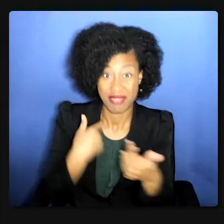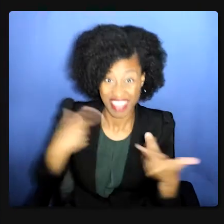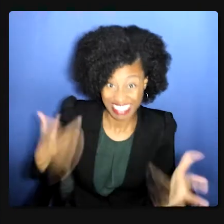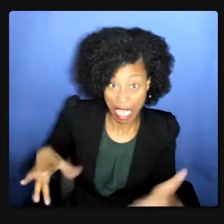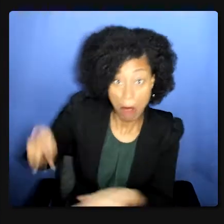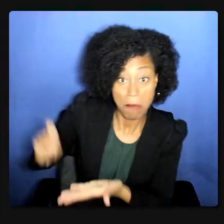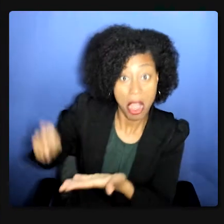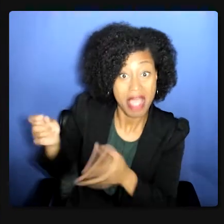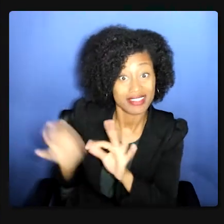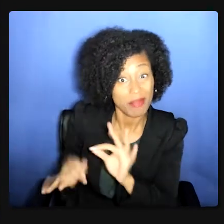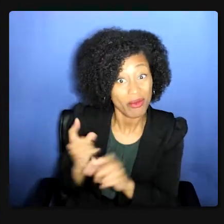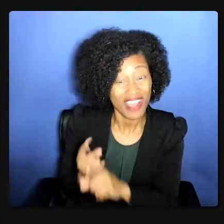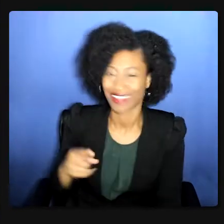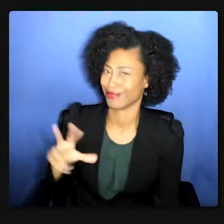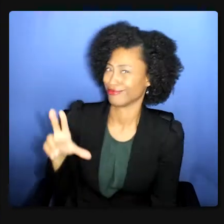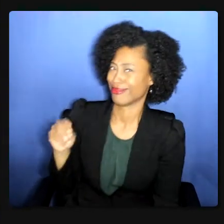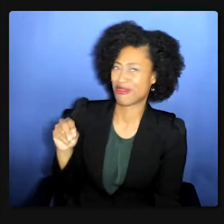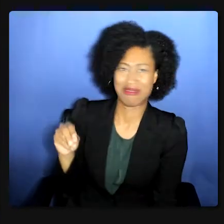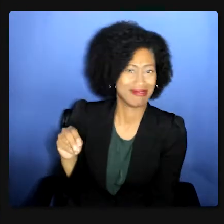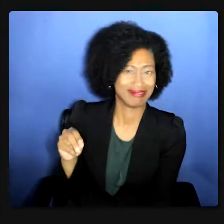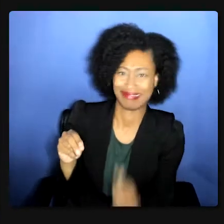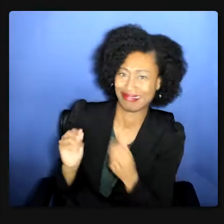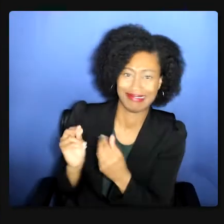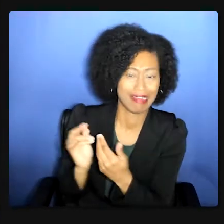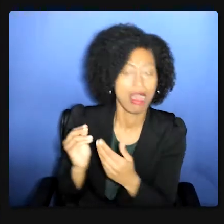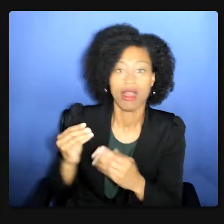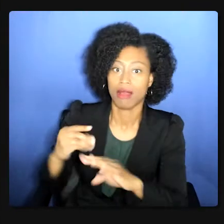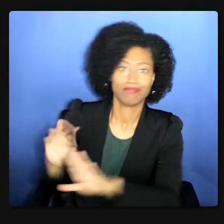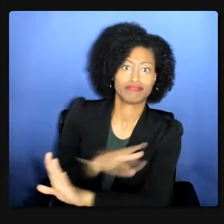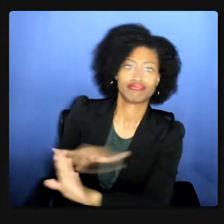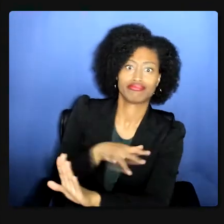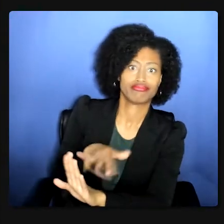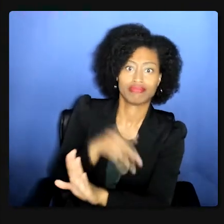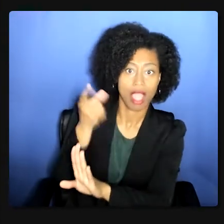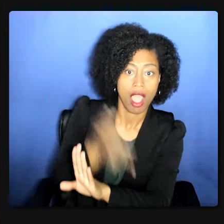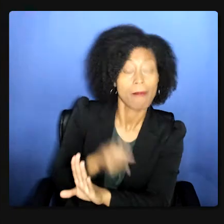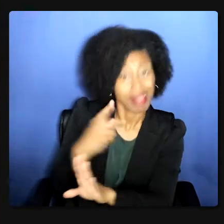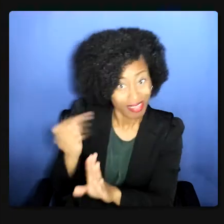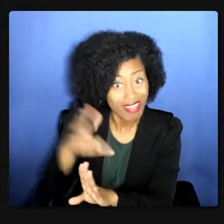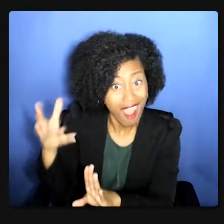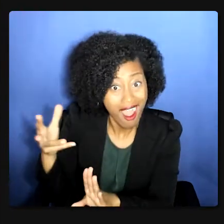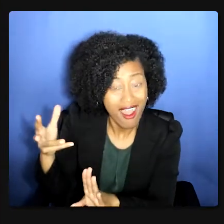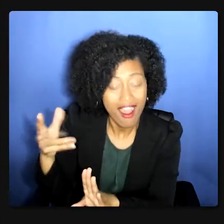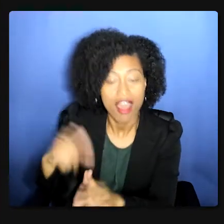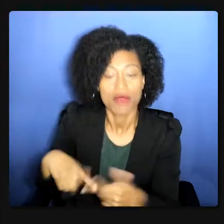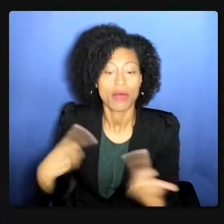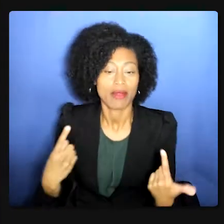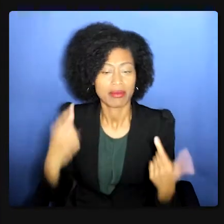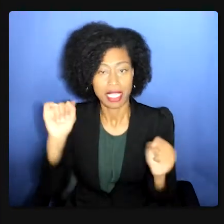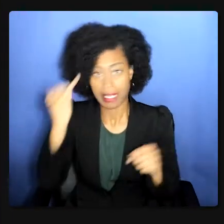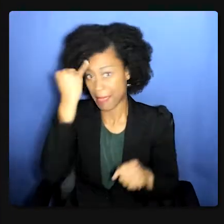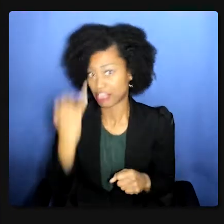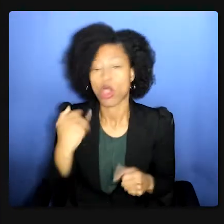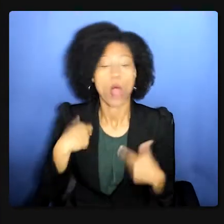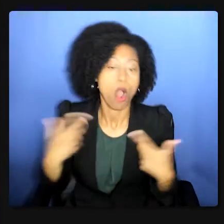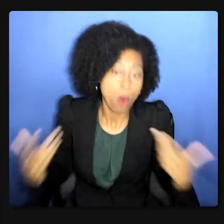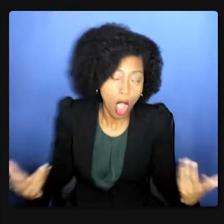Yeah--well, no! A lot of stuff happens. Say you're playing Halo and you press right on the controller.